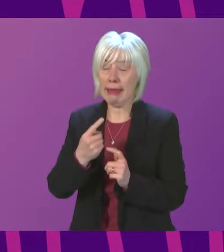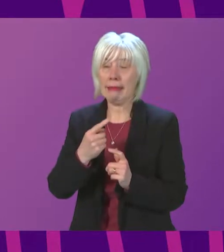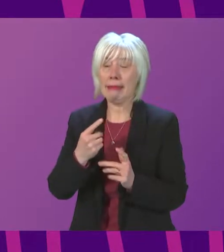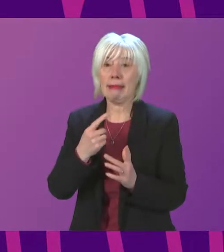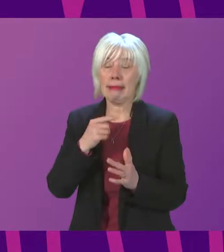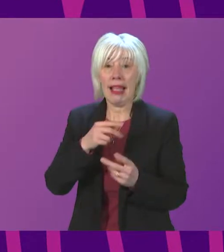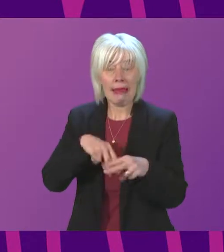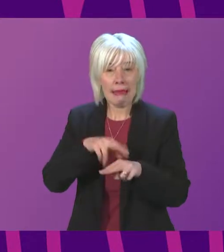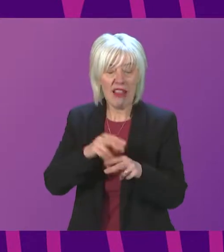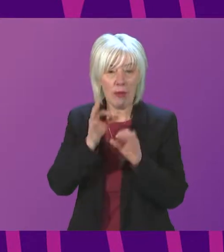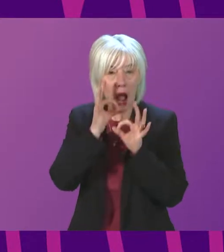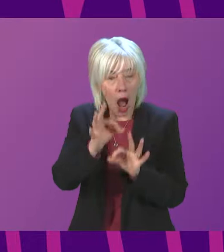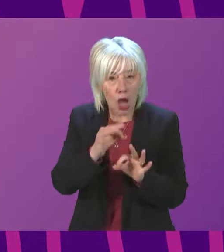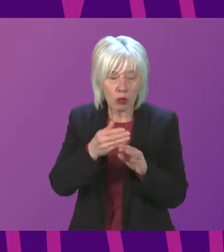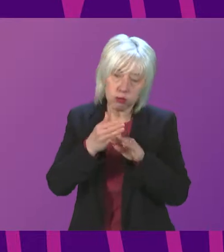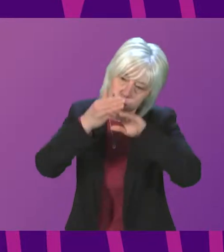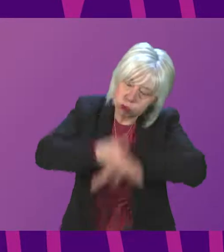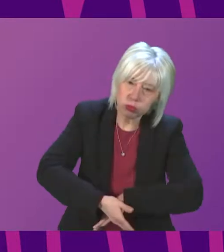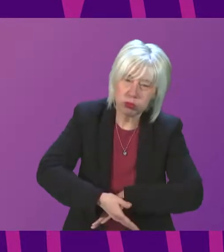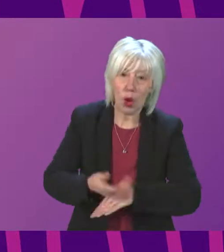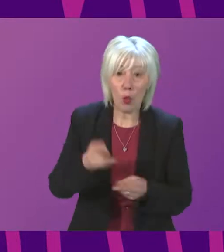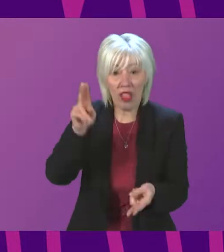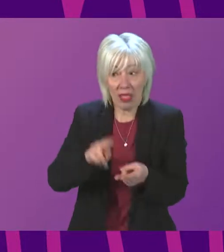and that “care is hugely undermined by the” lack of staff.